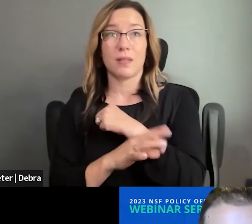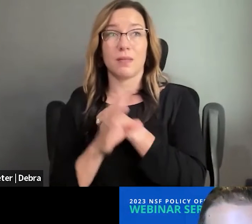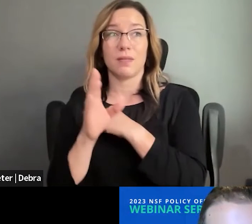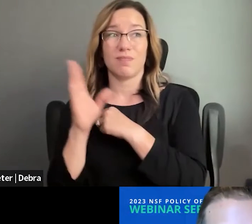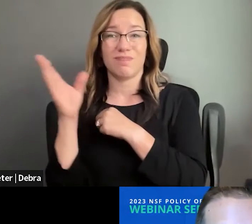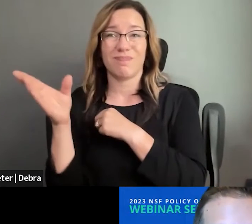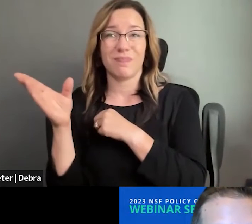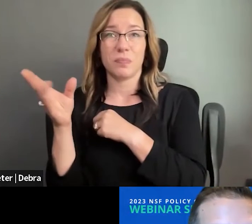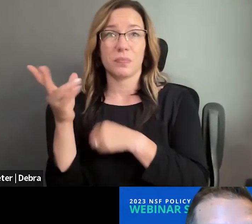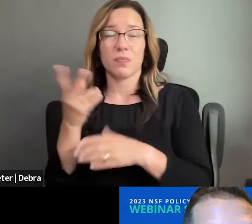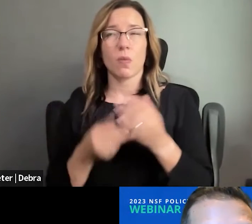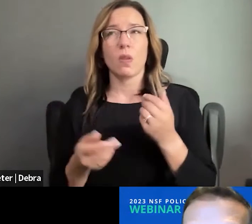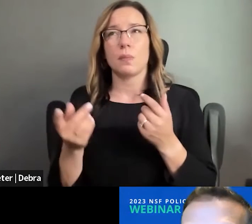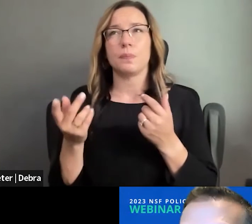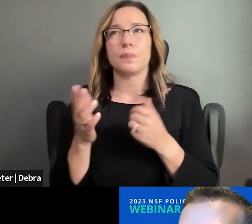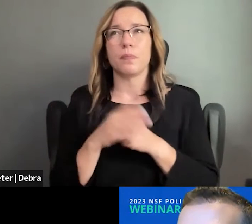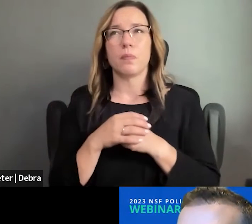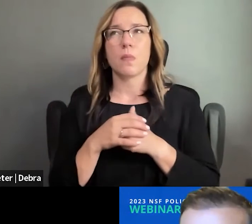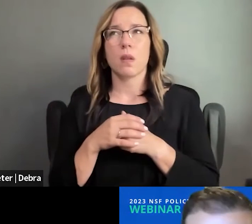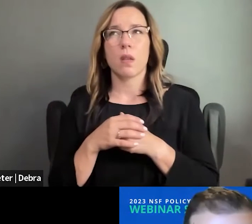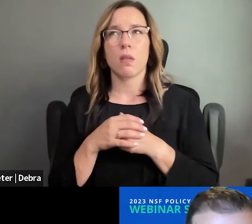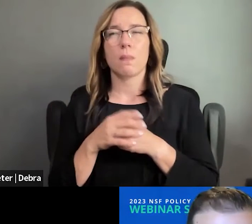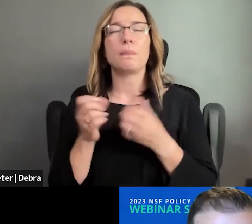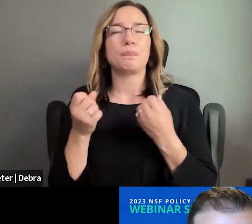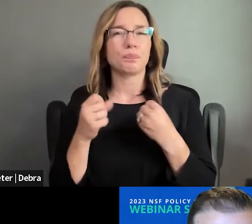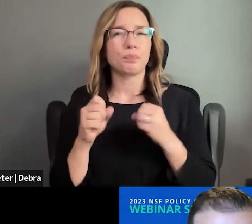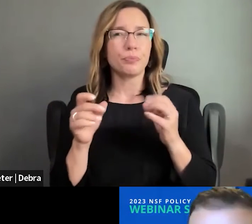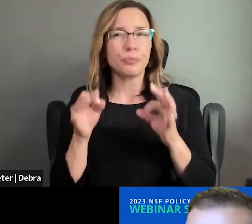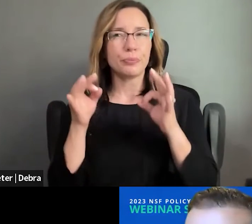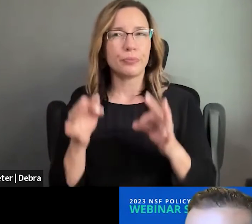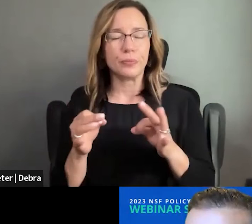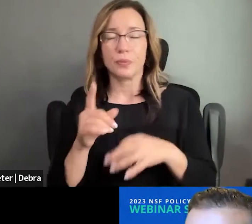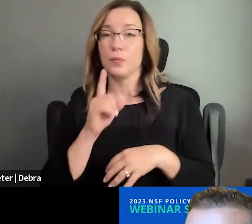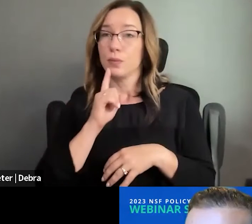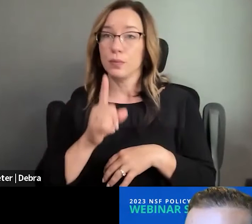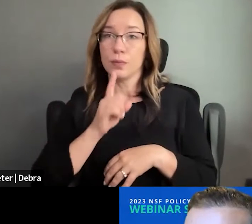What we're trying to determine is to ensure that we take